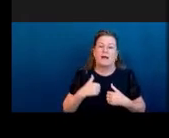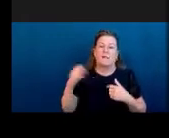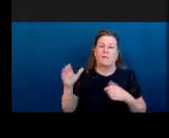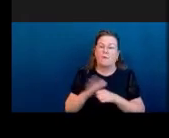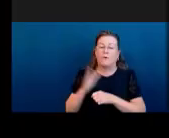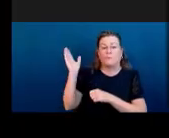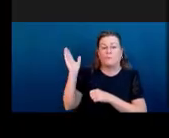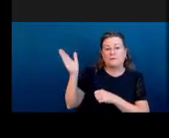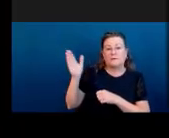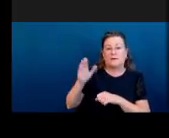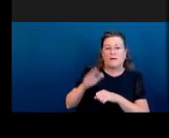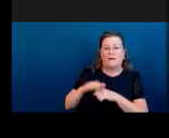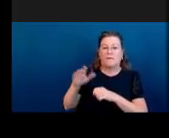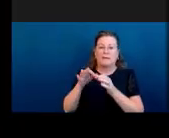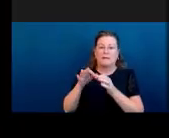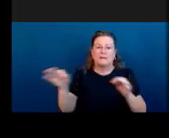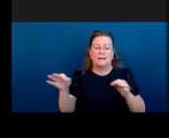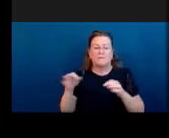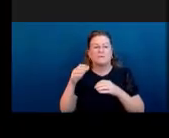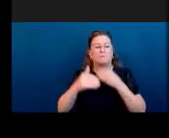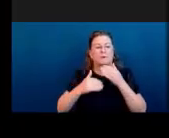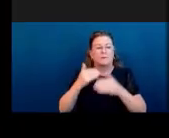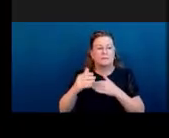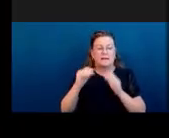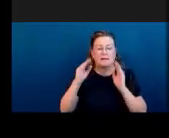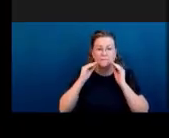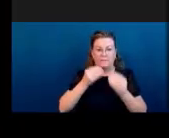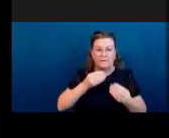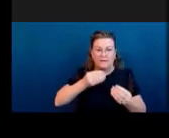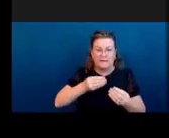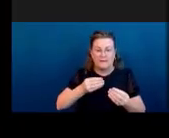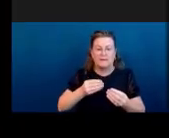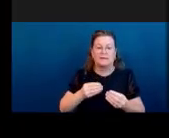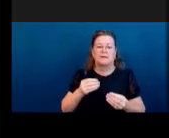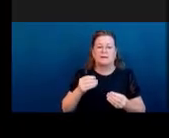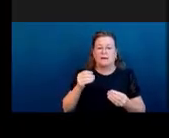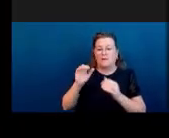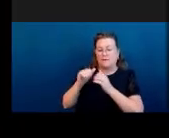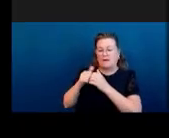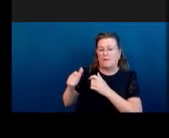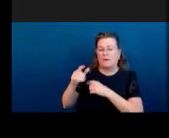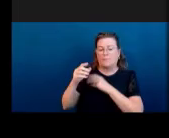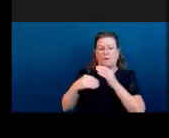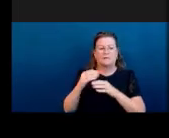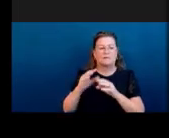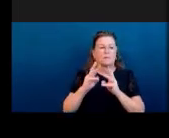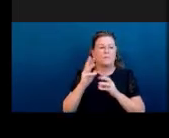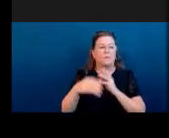language processors and feeding because of the way that they process their world. But sometimes taking kid out of an